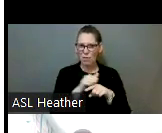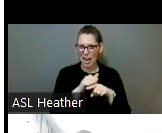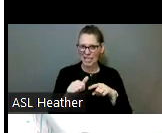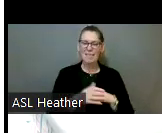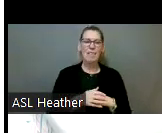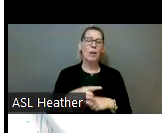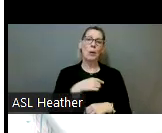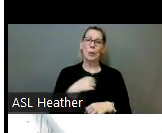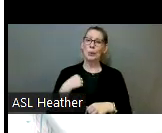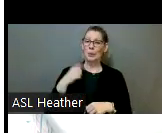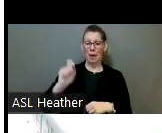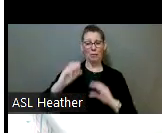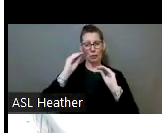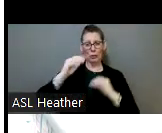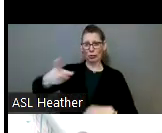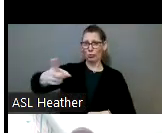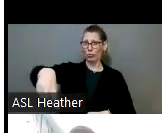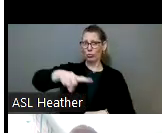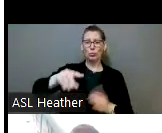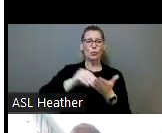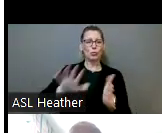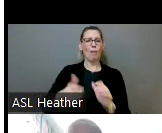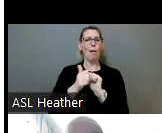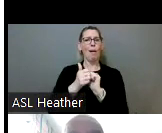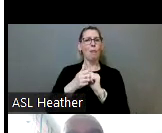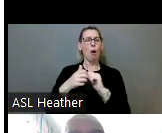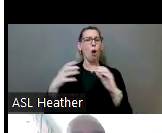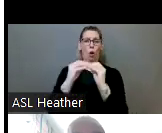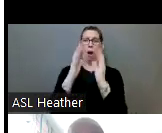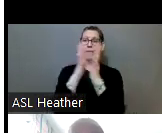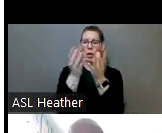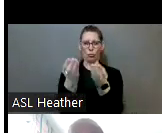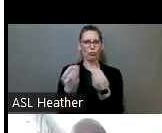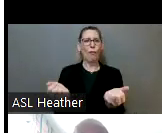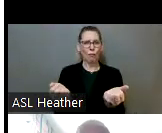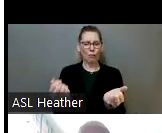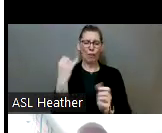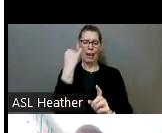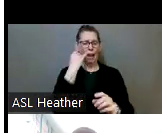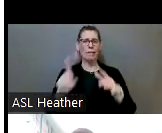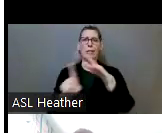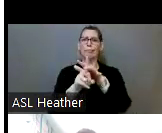to teach students how to resolve conflict when they get into situations where someone's